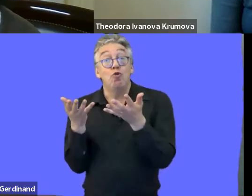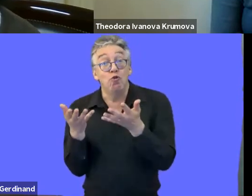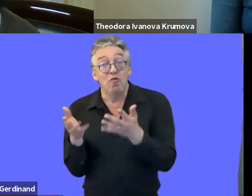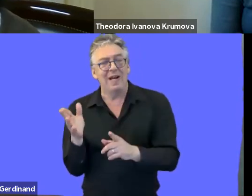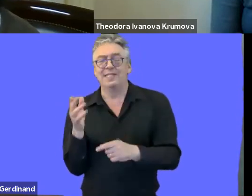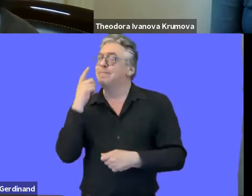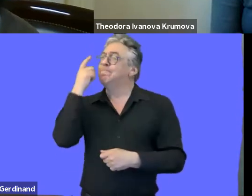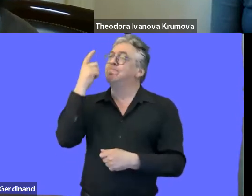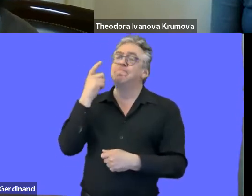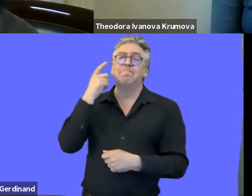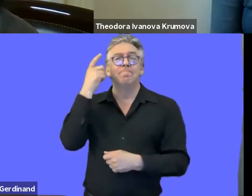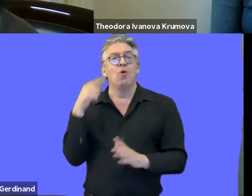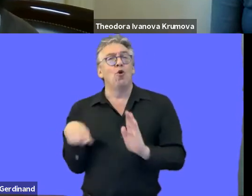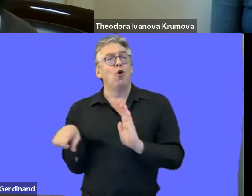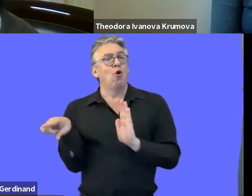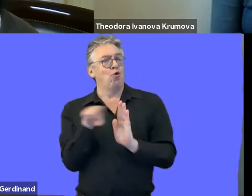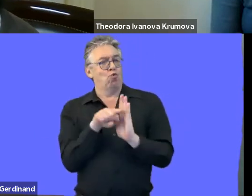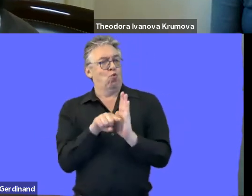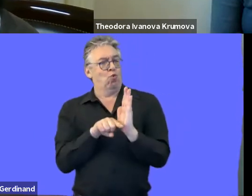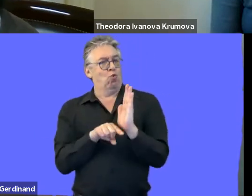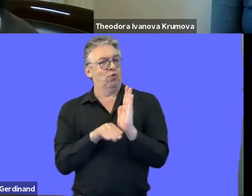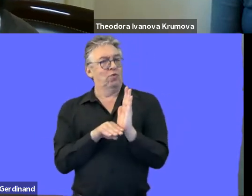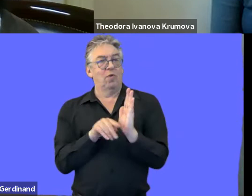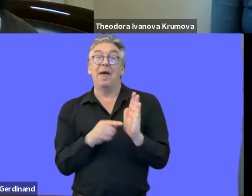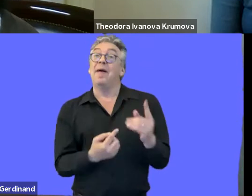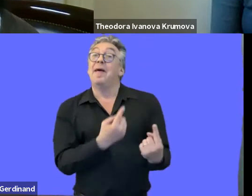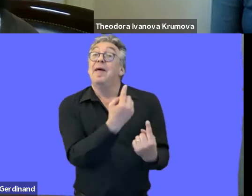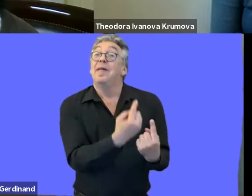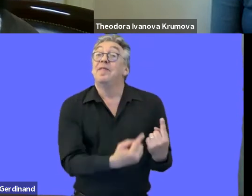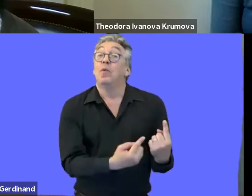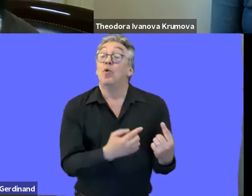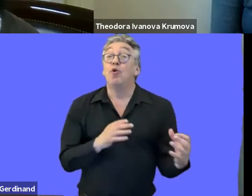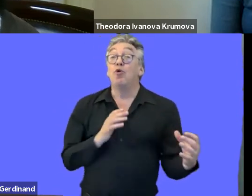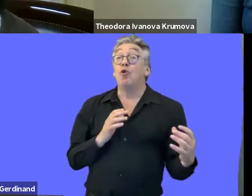the rules for individual’s communication in relation with legal capacity